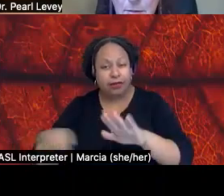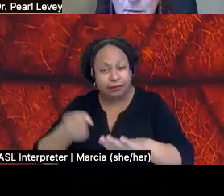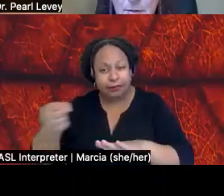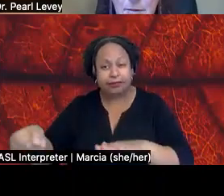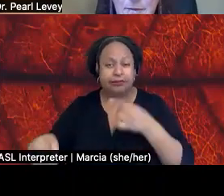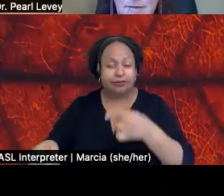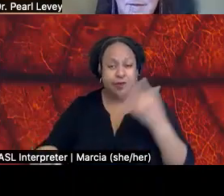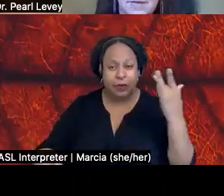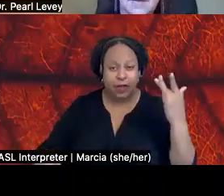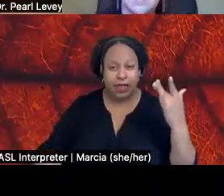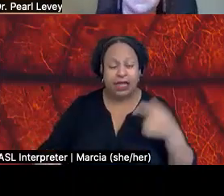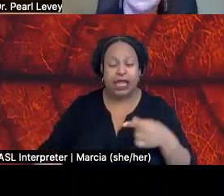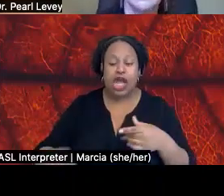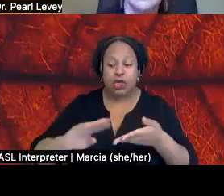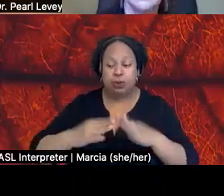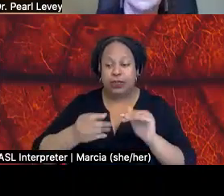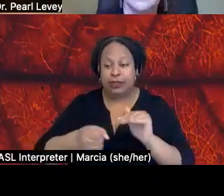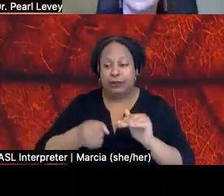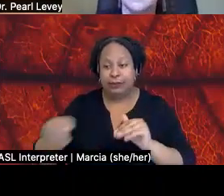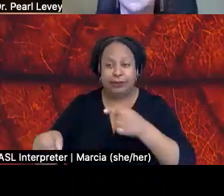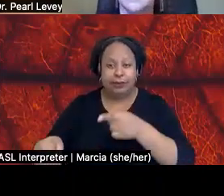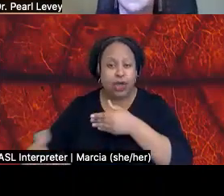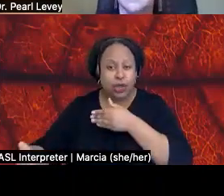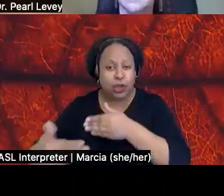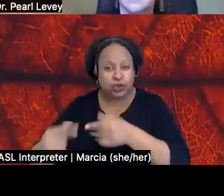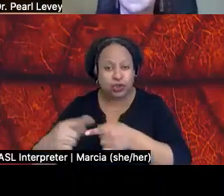was closer to the individual support that the learner was receiving.